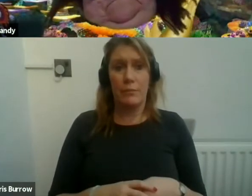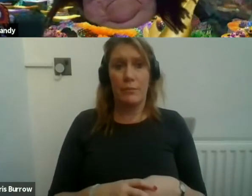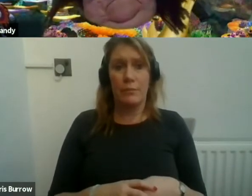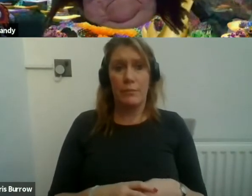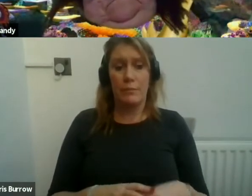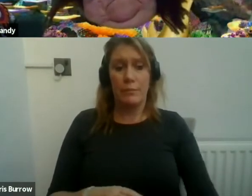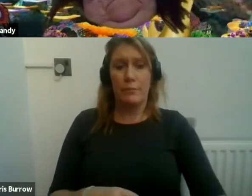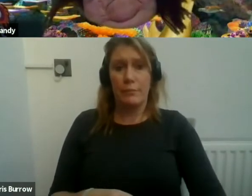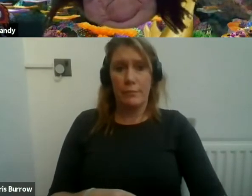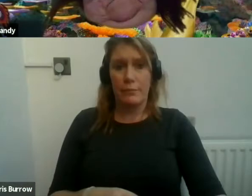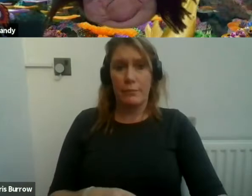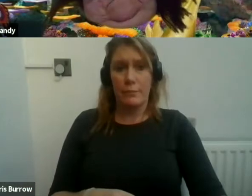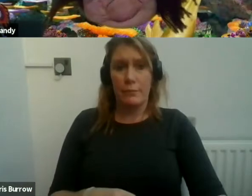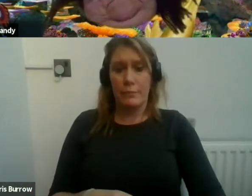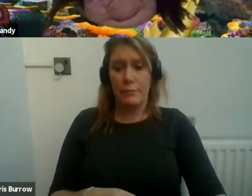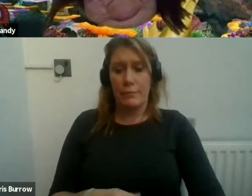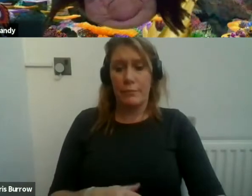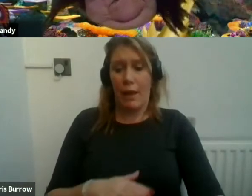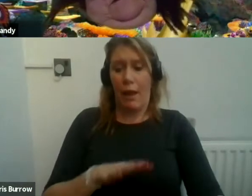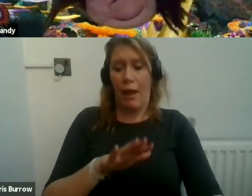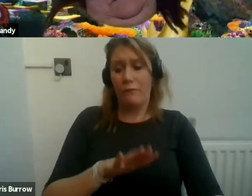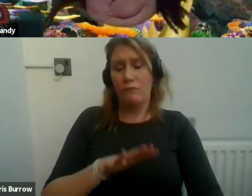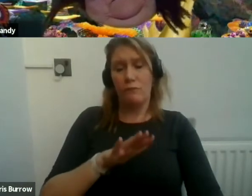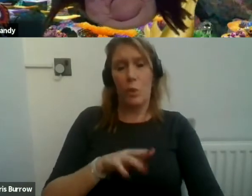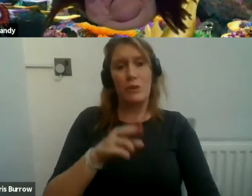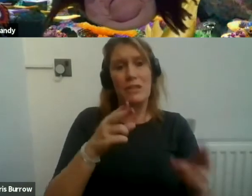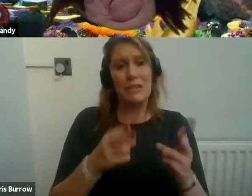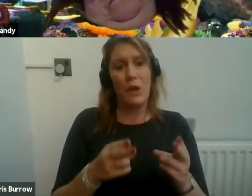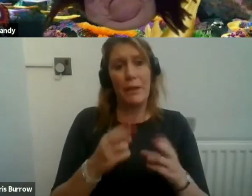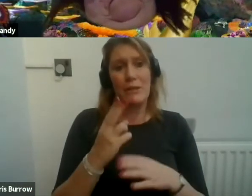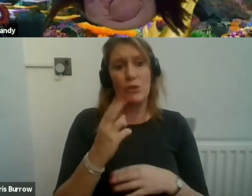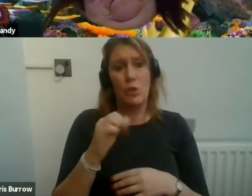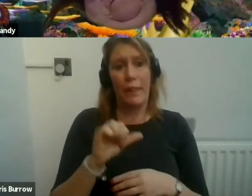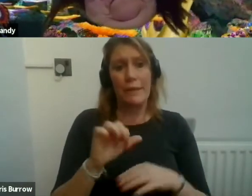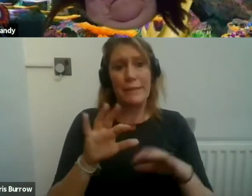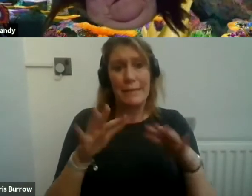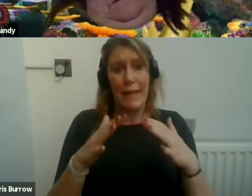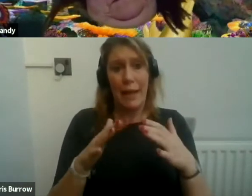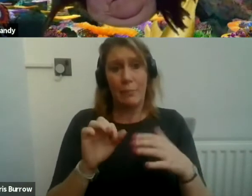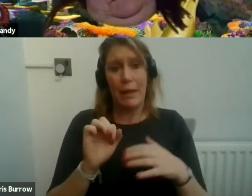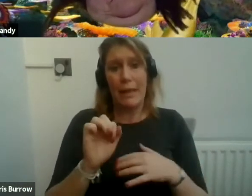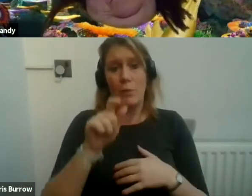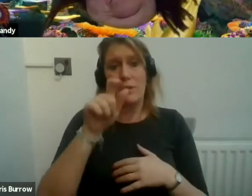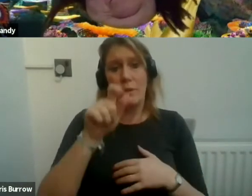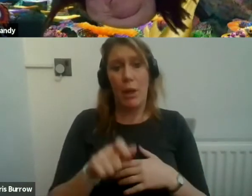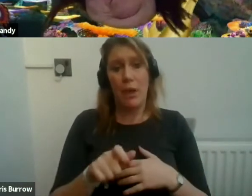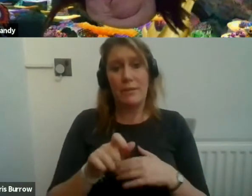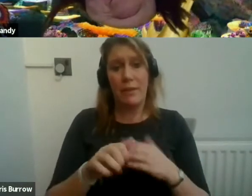sadly in 2010. But he was the person who helped us to establish the principle